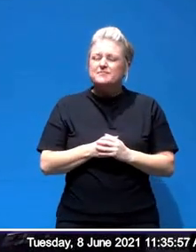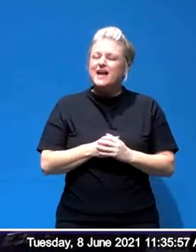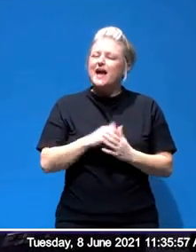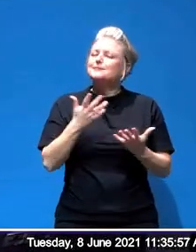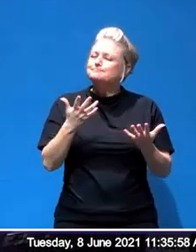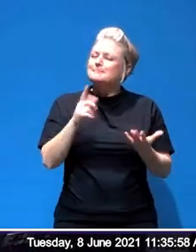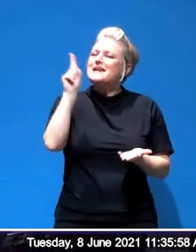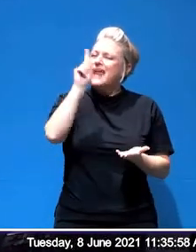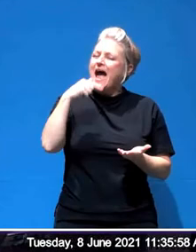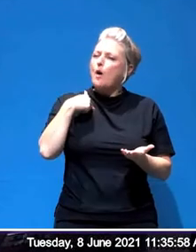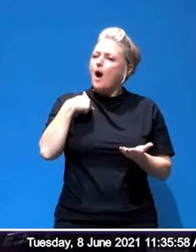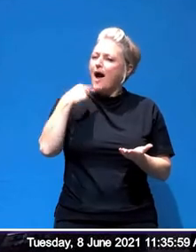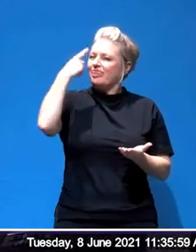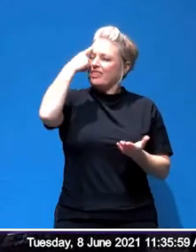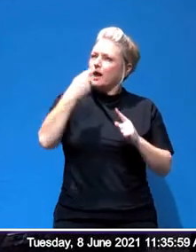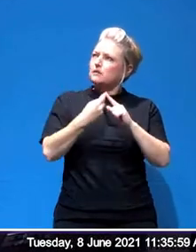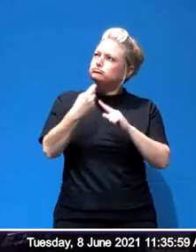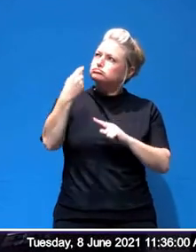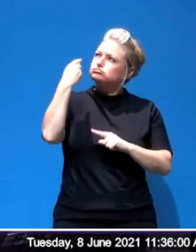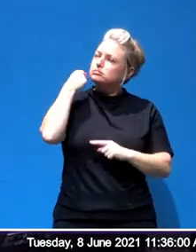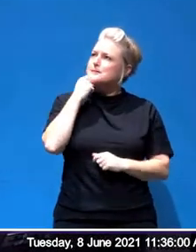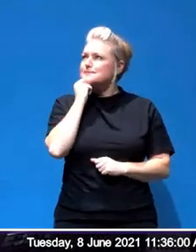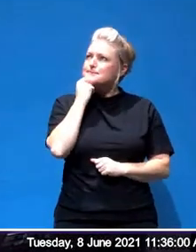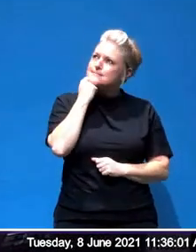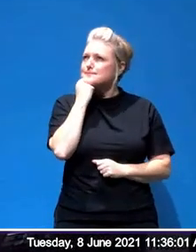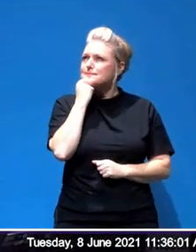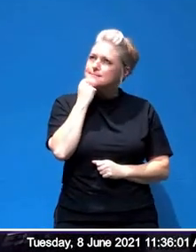But I guess, you know, it's a game.